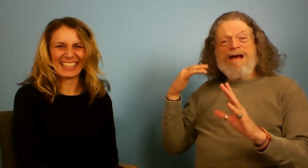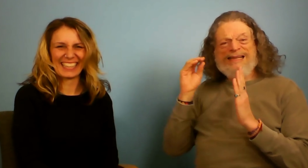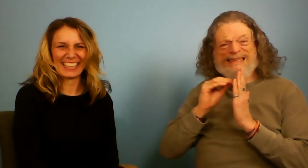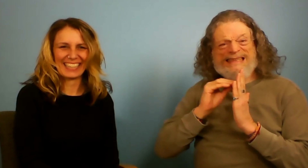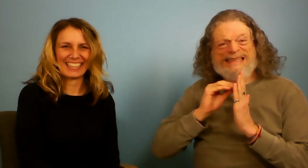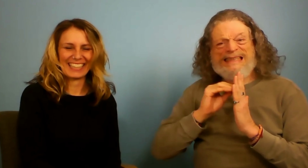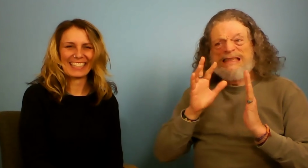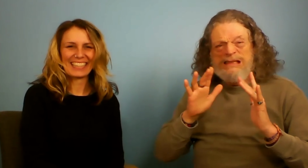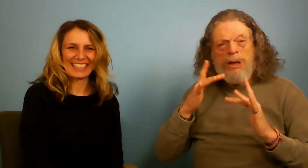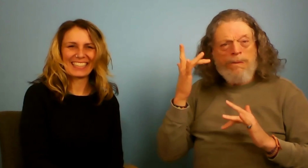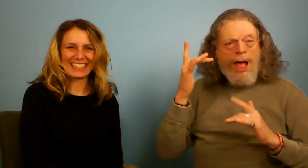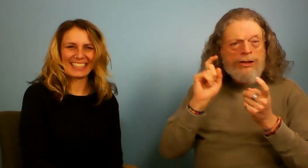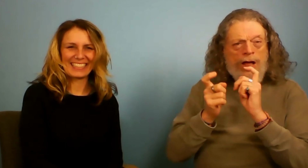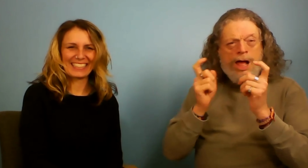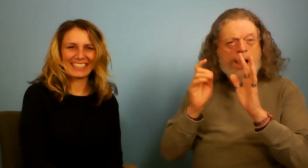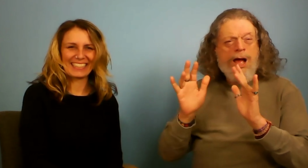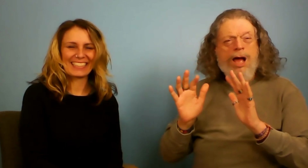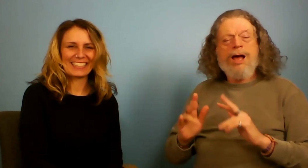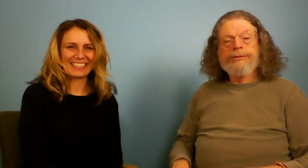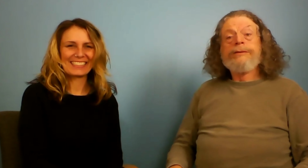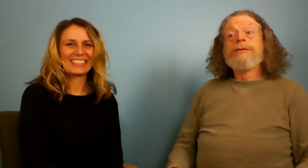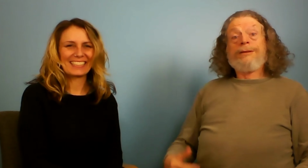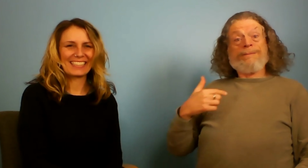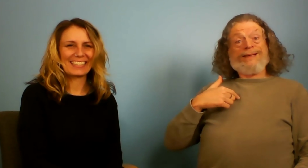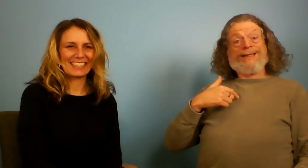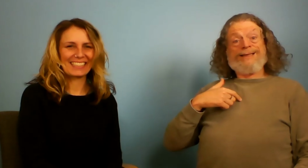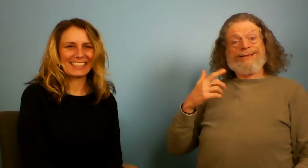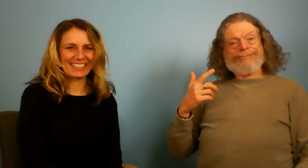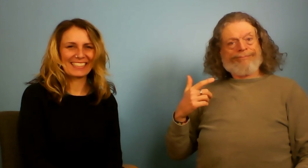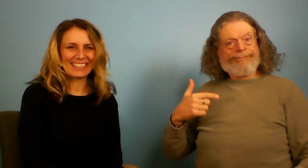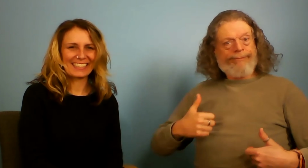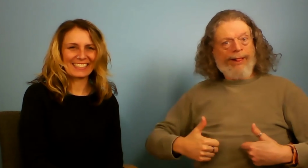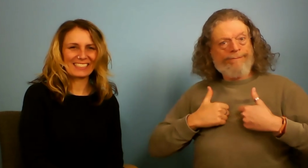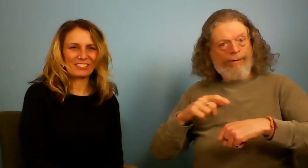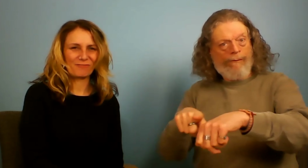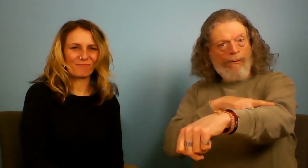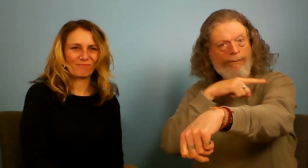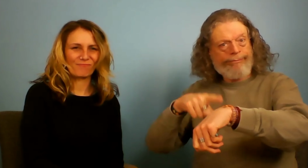They are documenting all this and how it has changed. Well for me, you know, I have lived